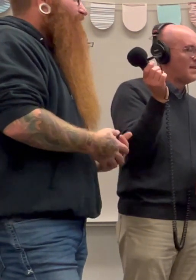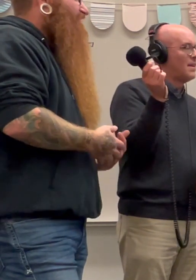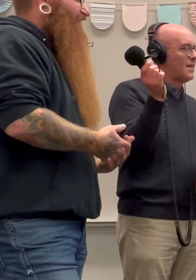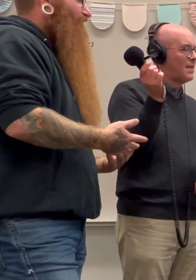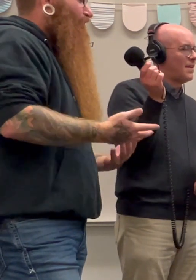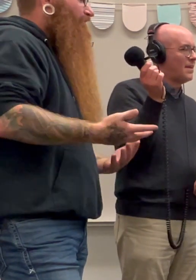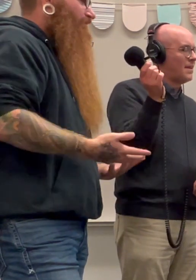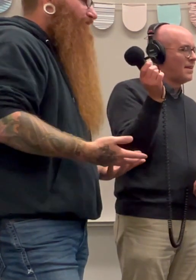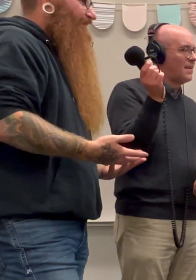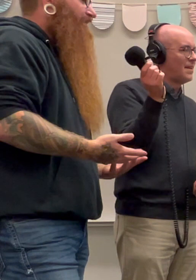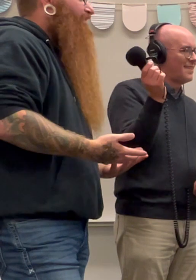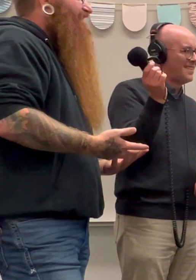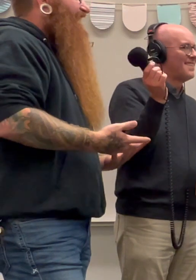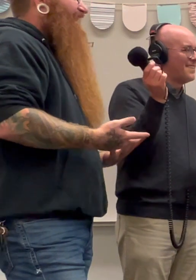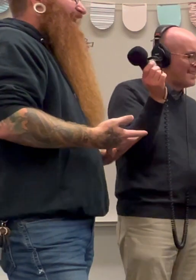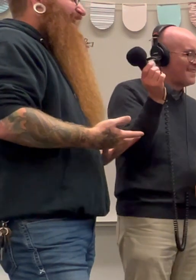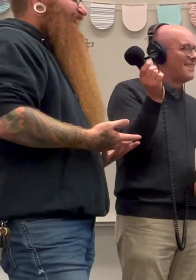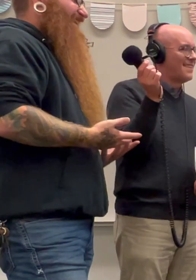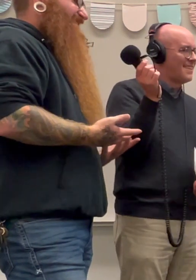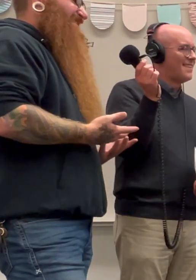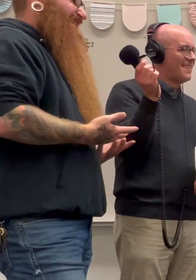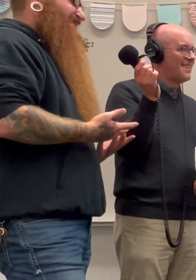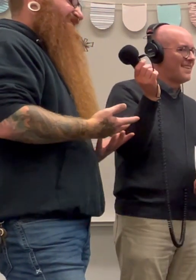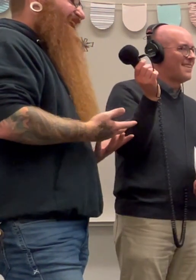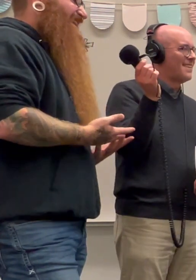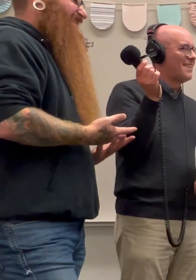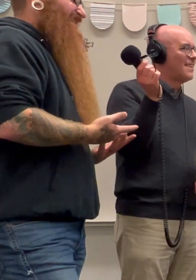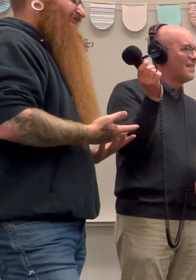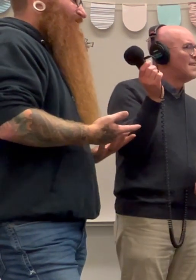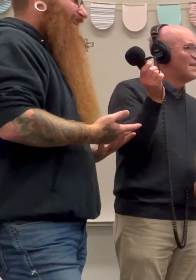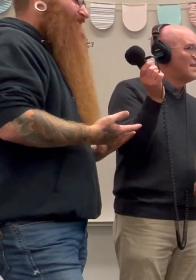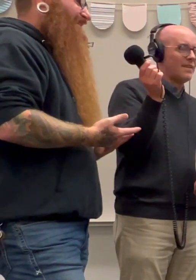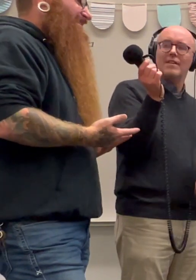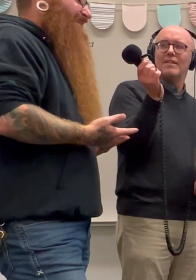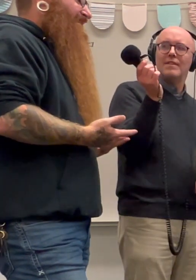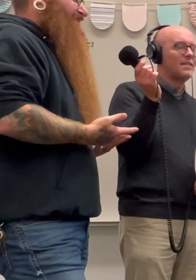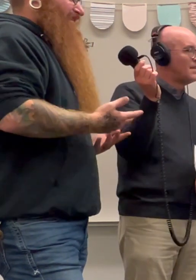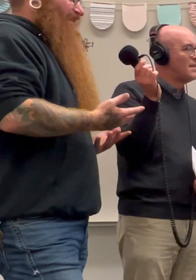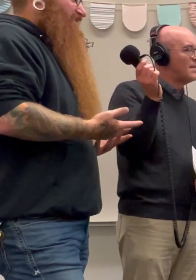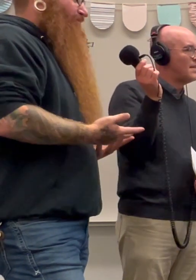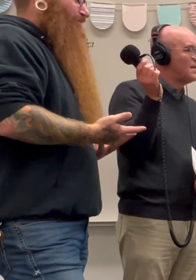language developed for the community and it's it's sad that I've only seen a small